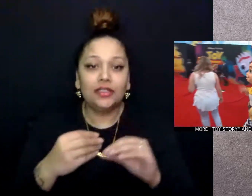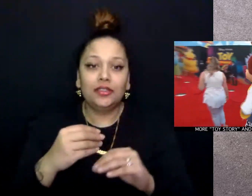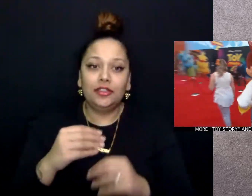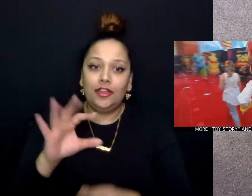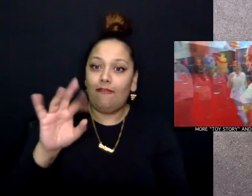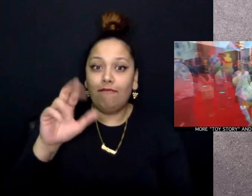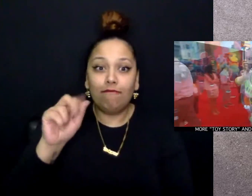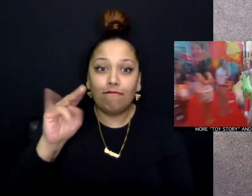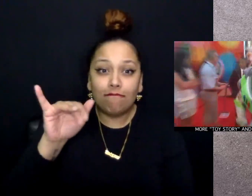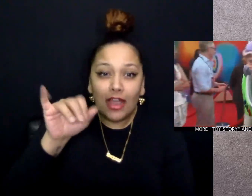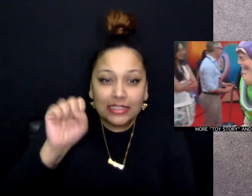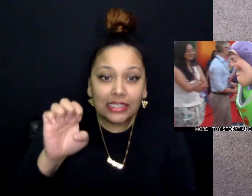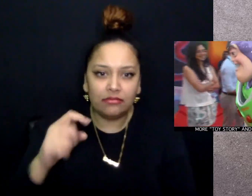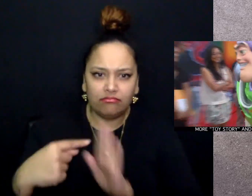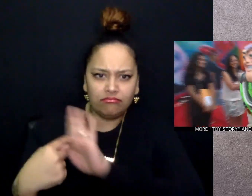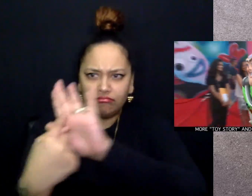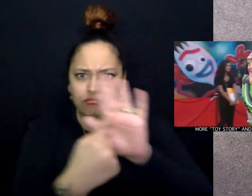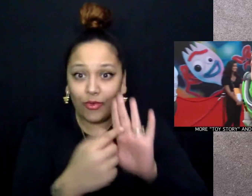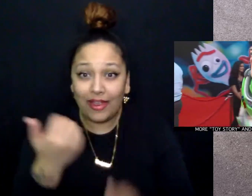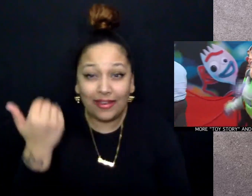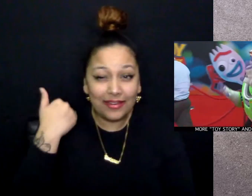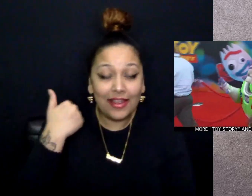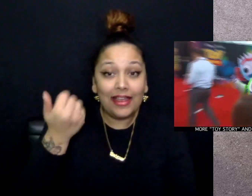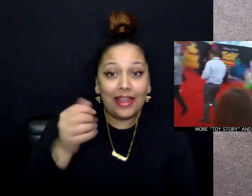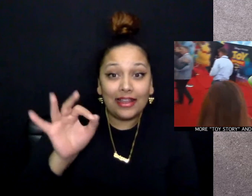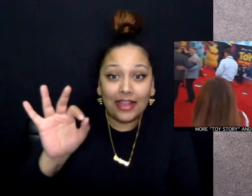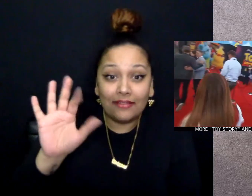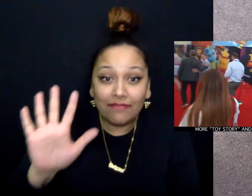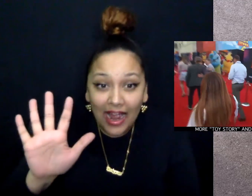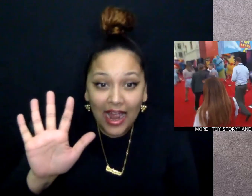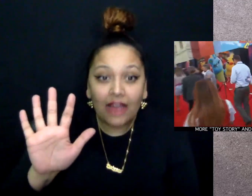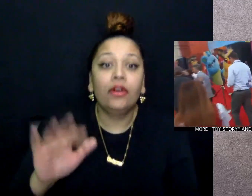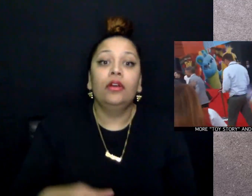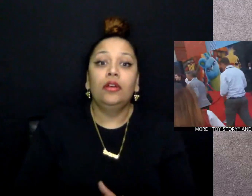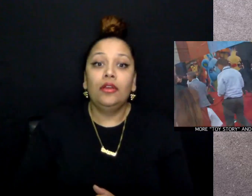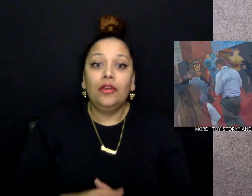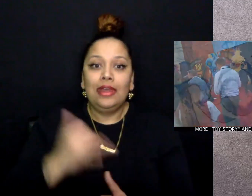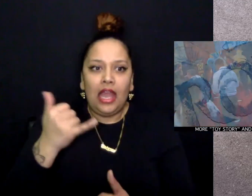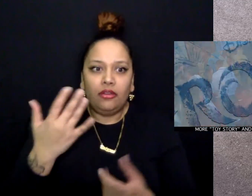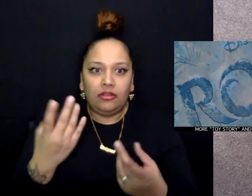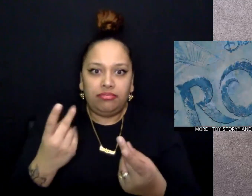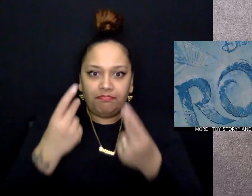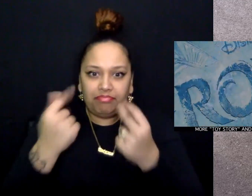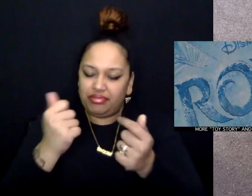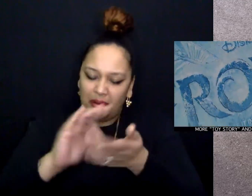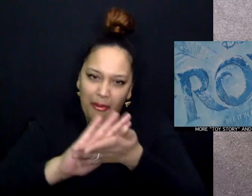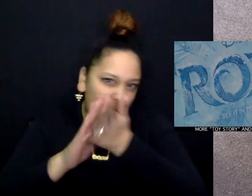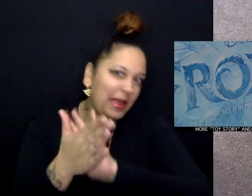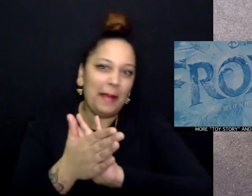there were 22% more Post in November mentioning the phrase open to